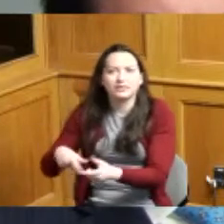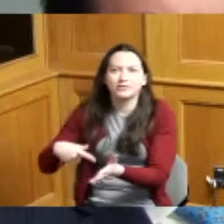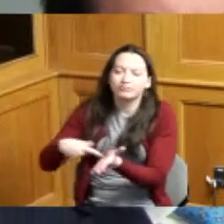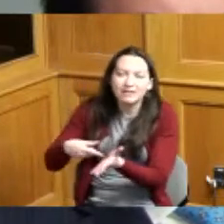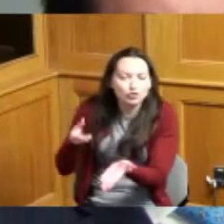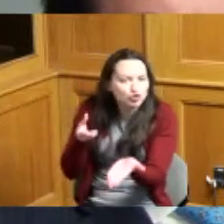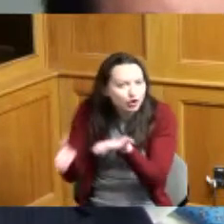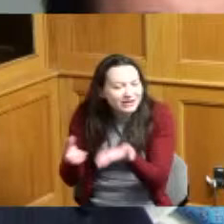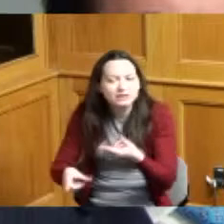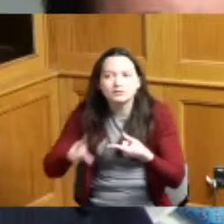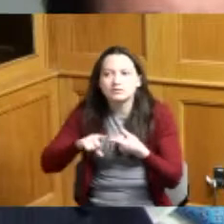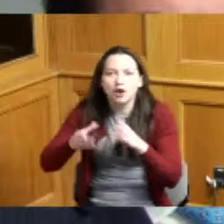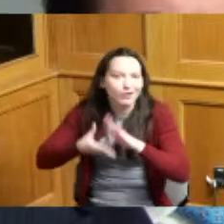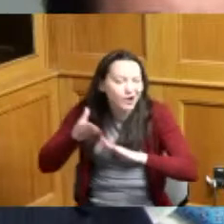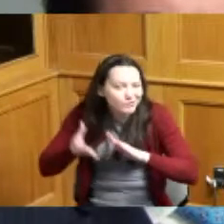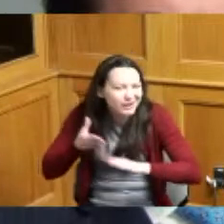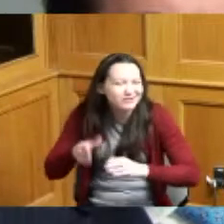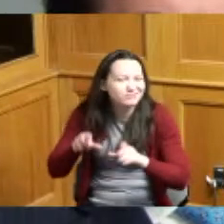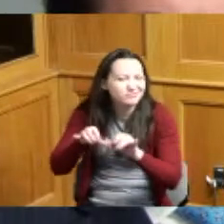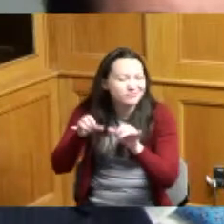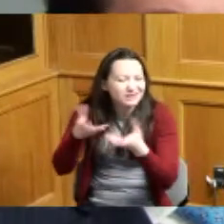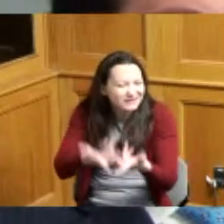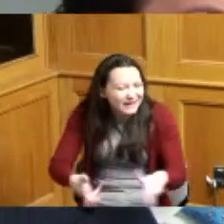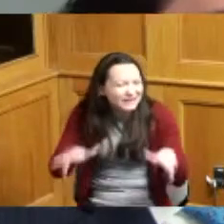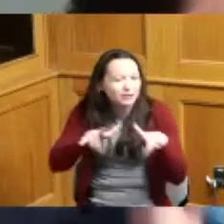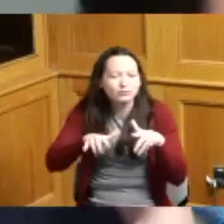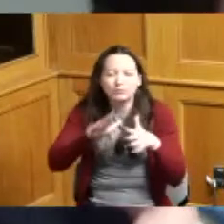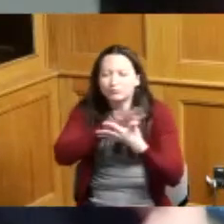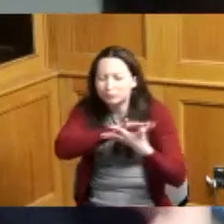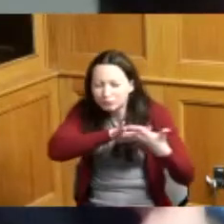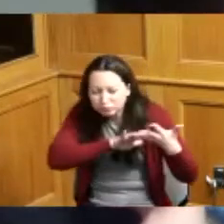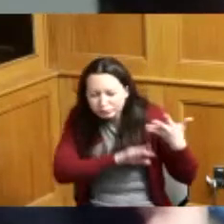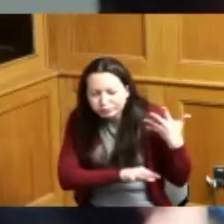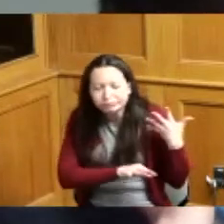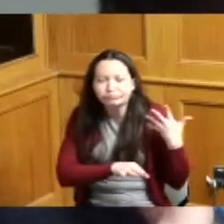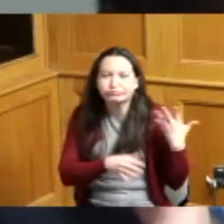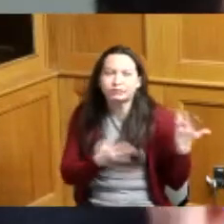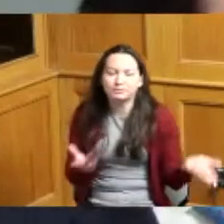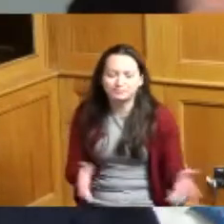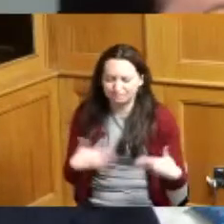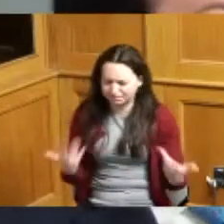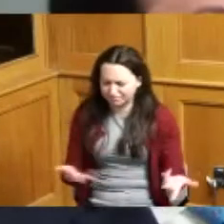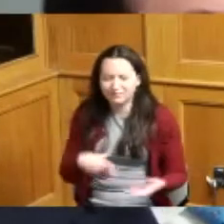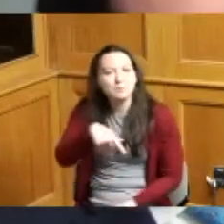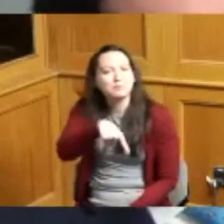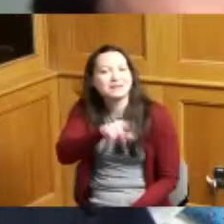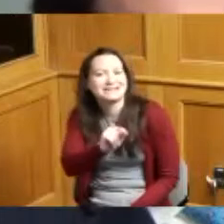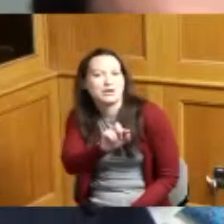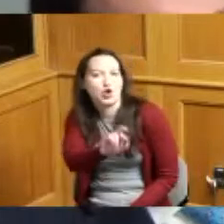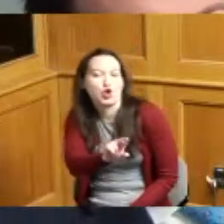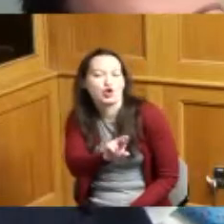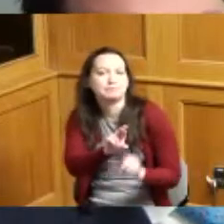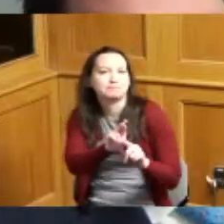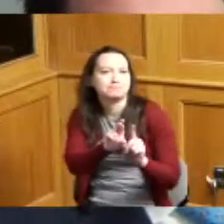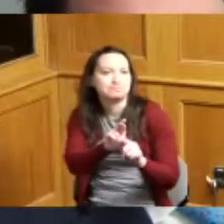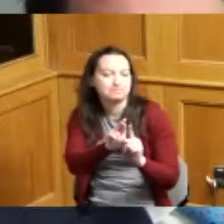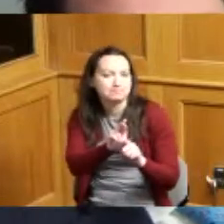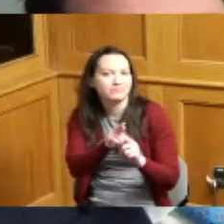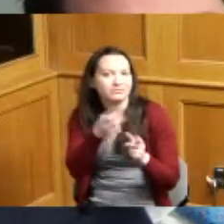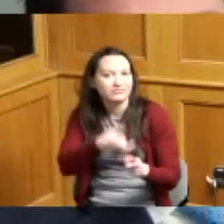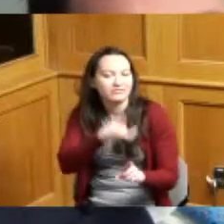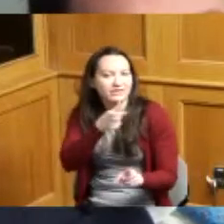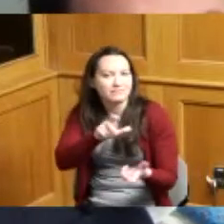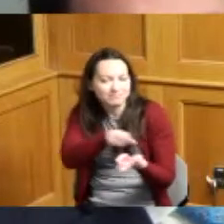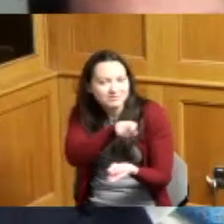the stadium operations of the stadium uh the the uh the PTR comes from from the stadium fund etc uh